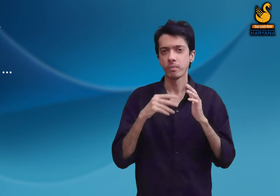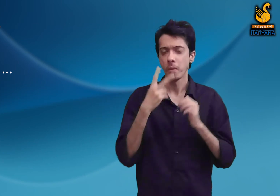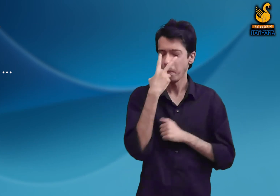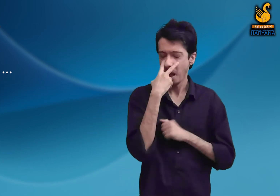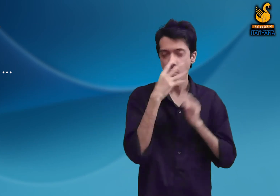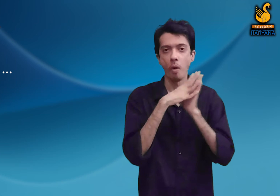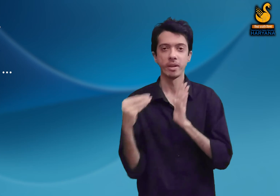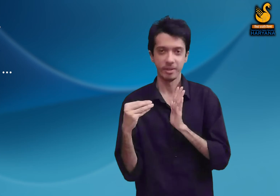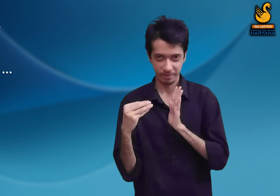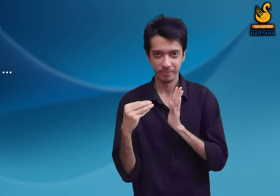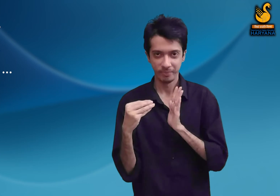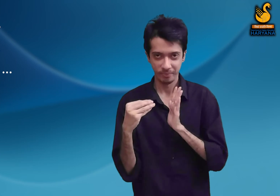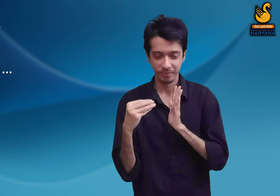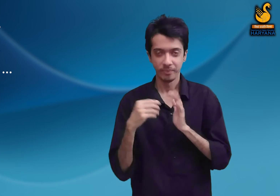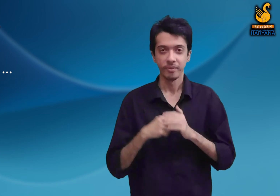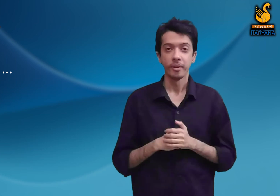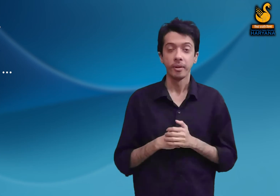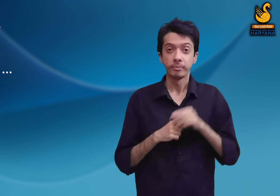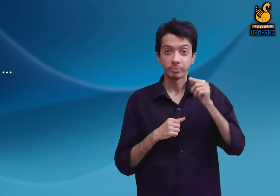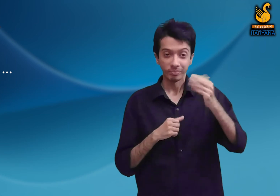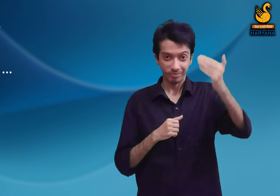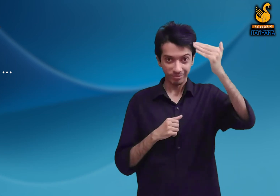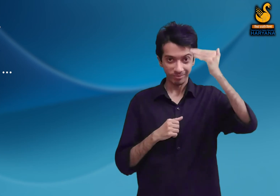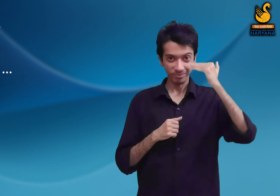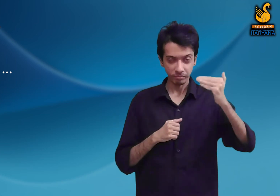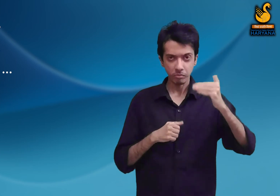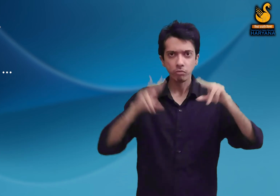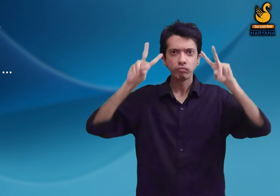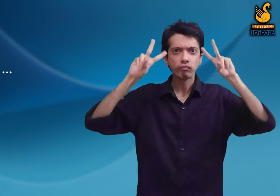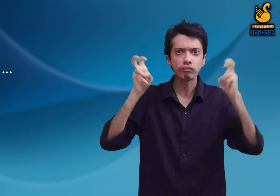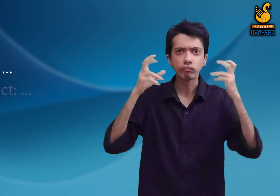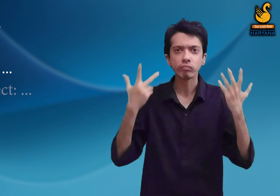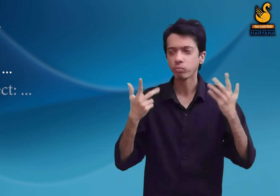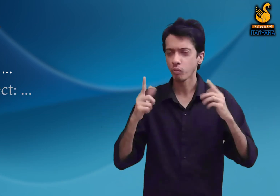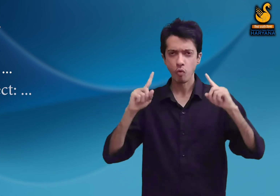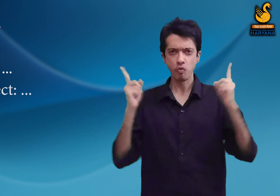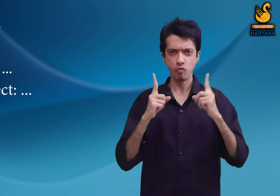BCC is blind complimentary copy. Then we will write subject. It must be short.